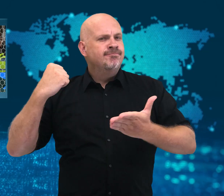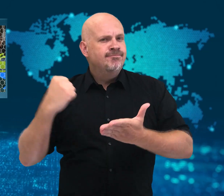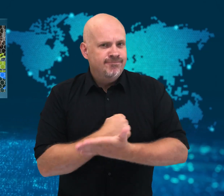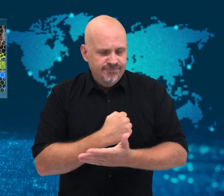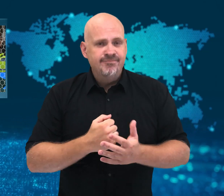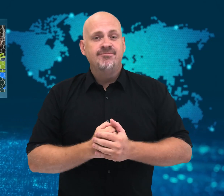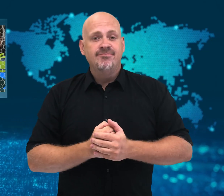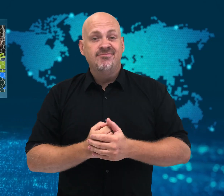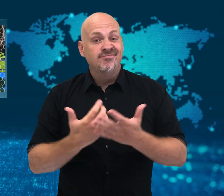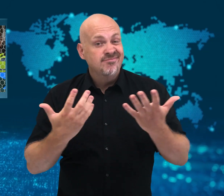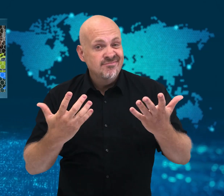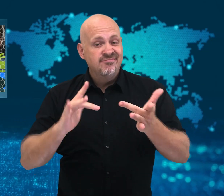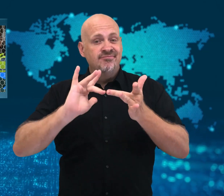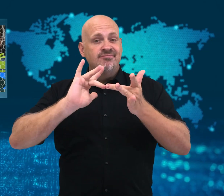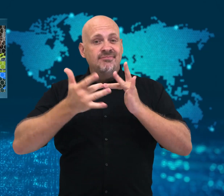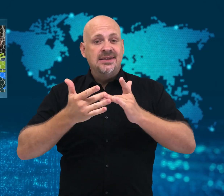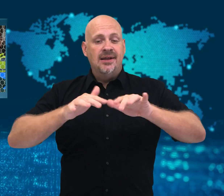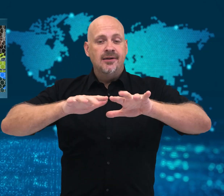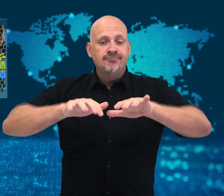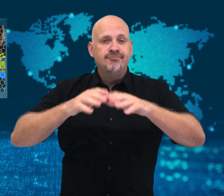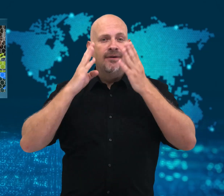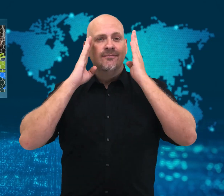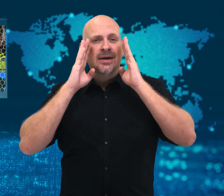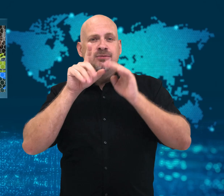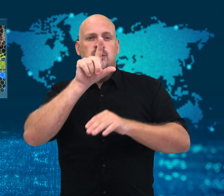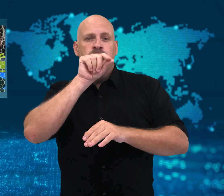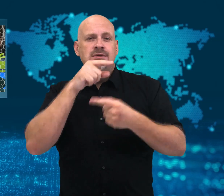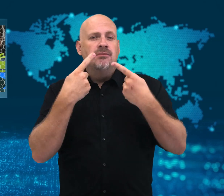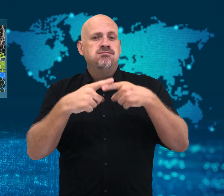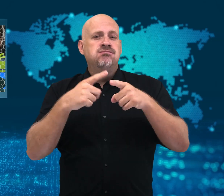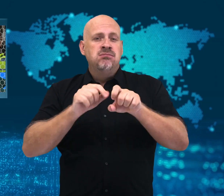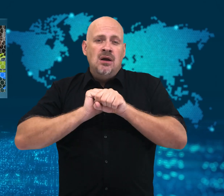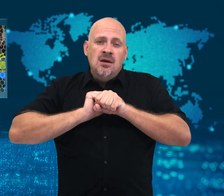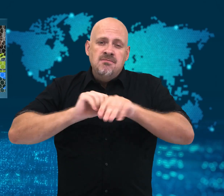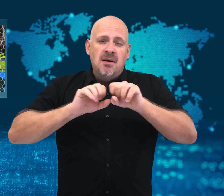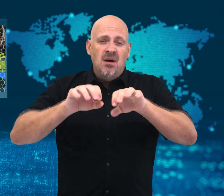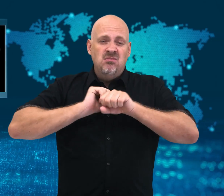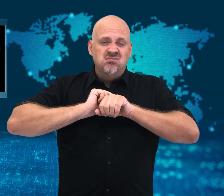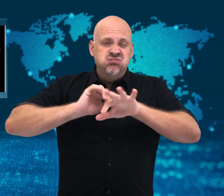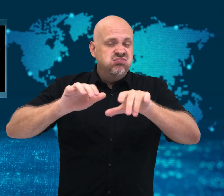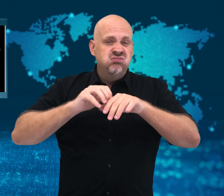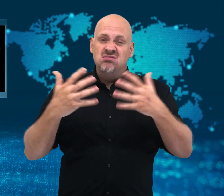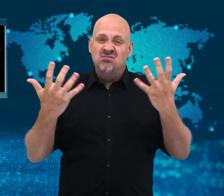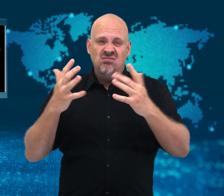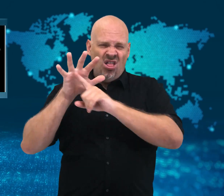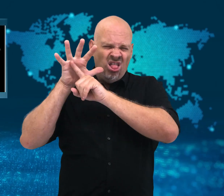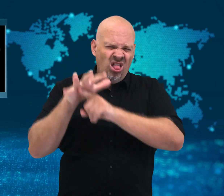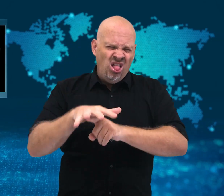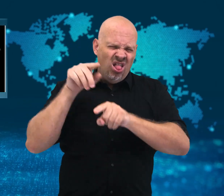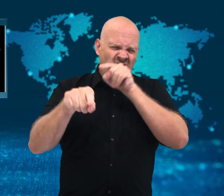"it's coming home," referring to the trophy.